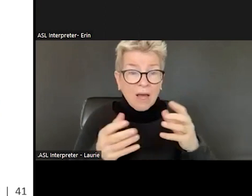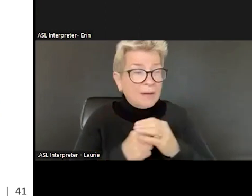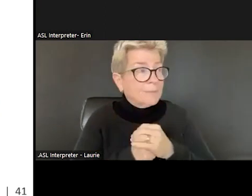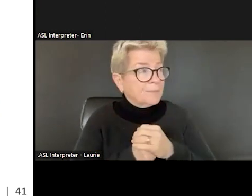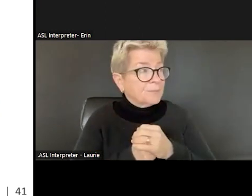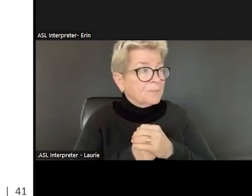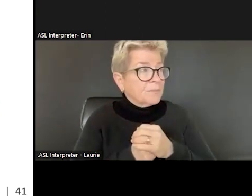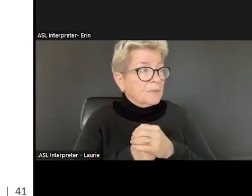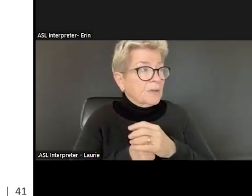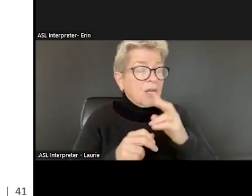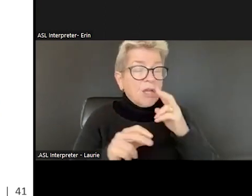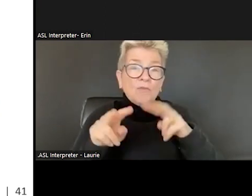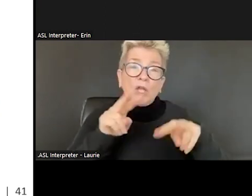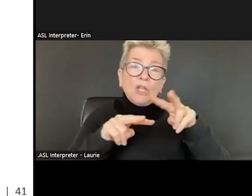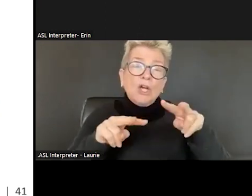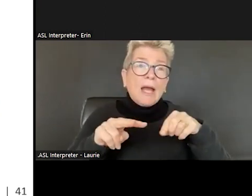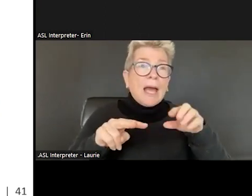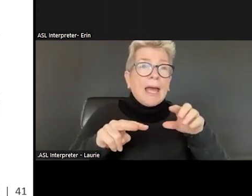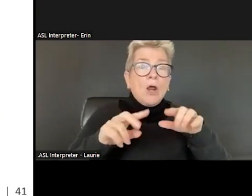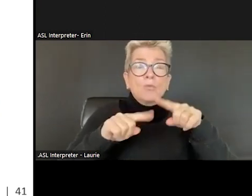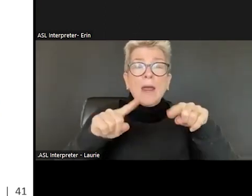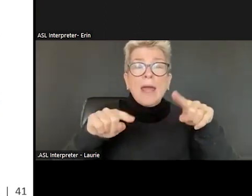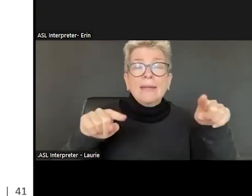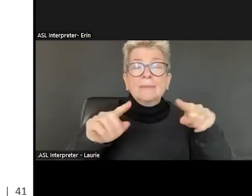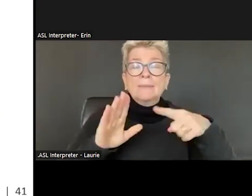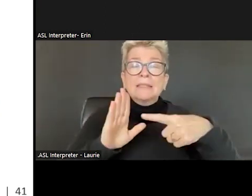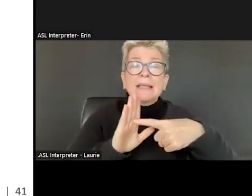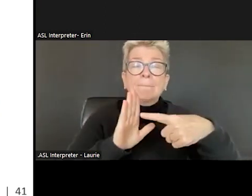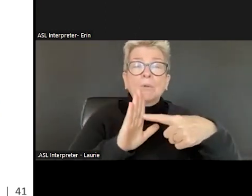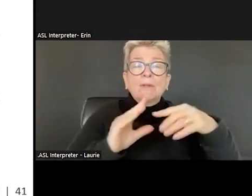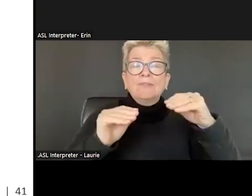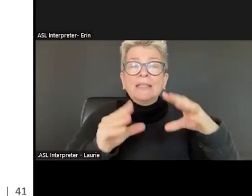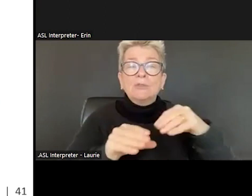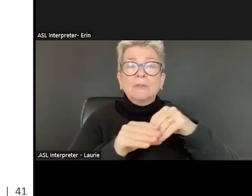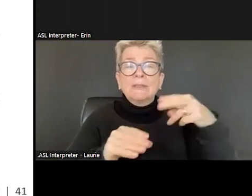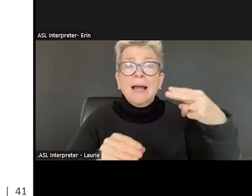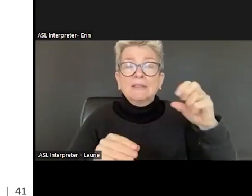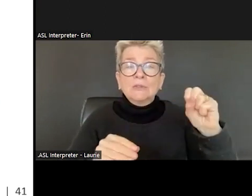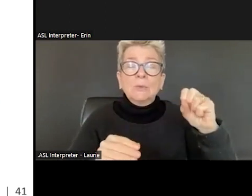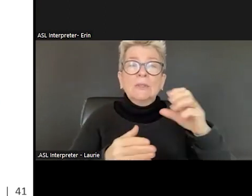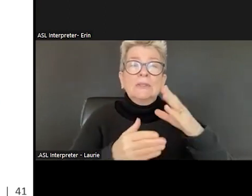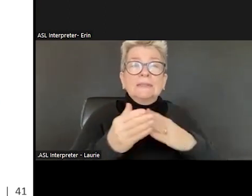random sample of teachers in high schools, some of these may be credentialed in ways